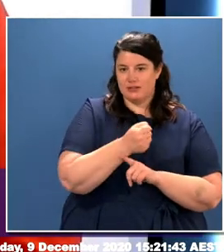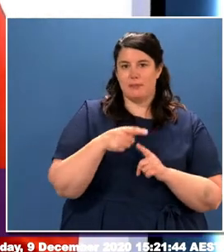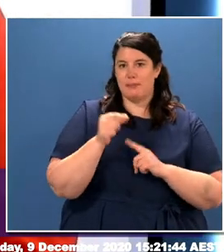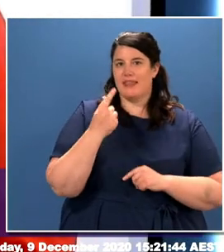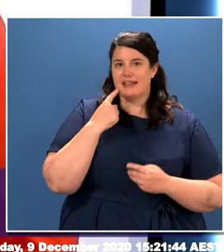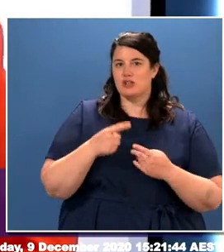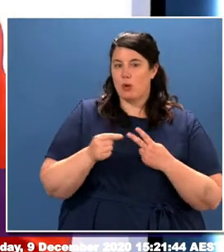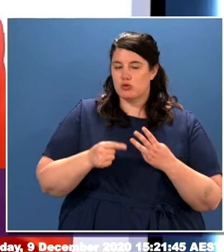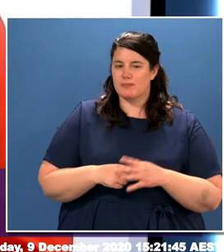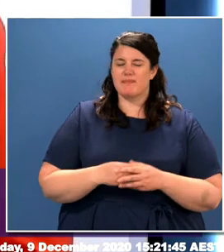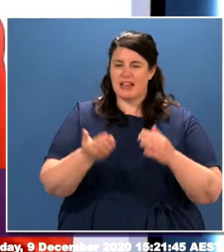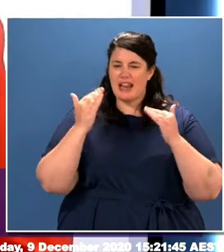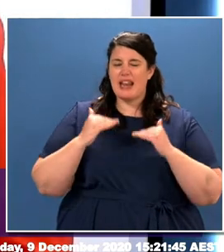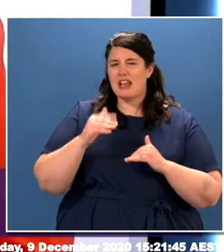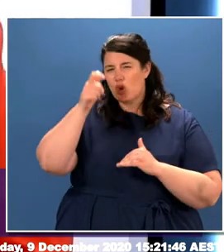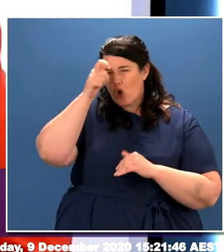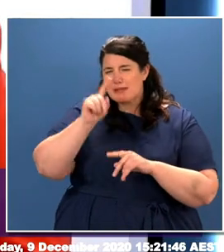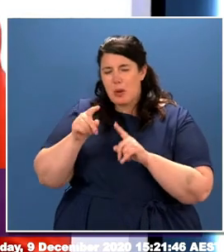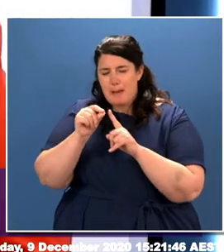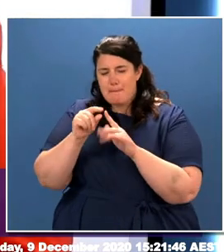Packing? Yeah, and so what happens